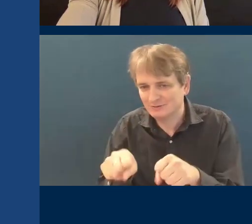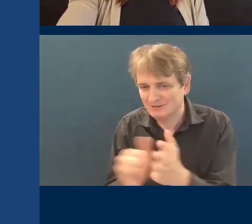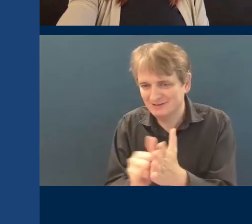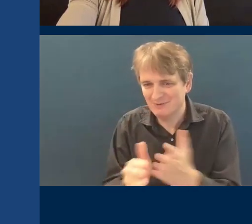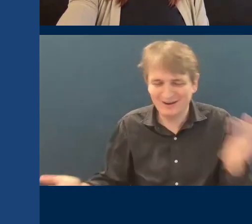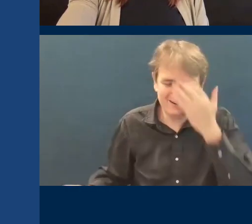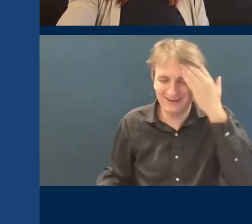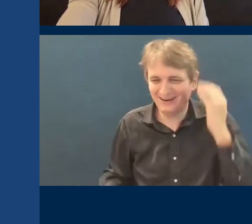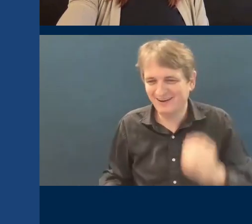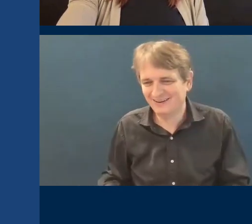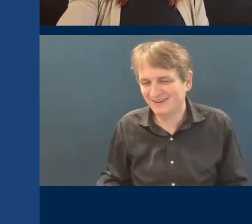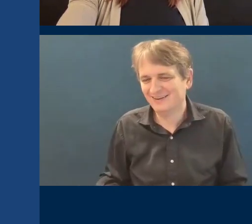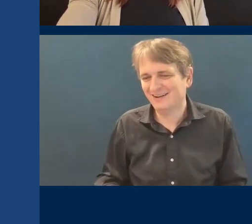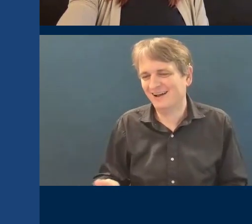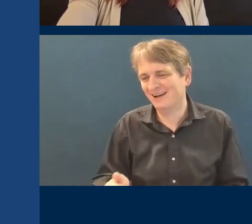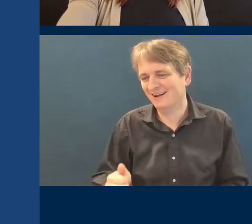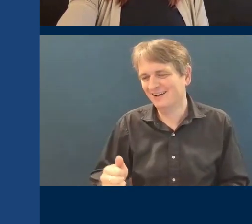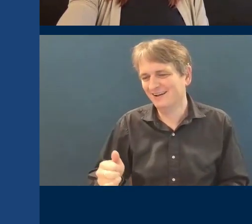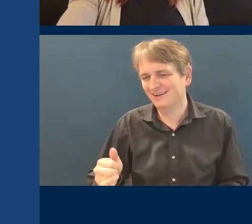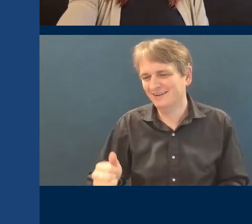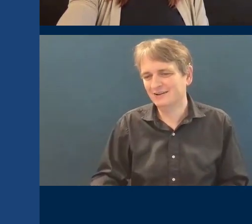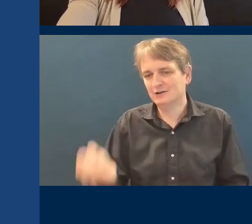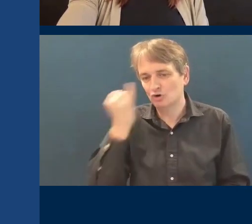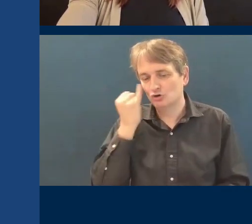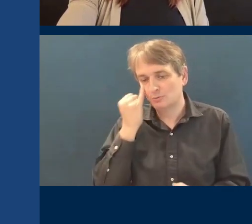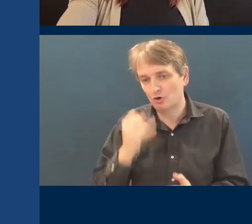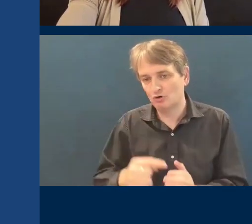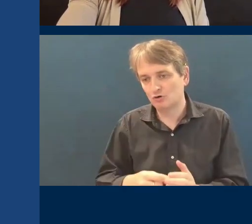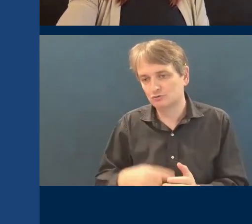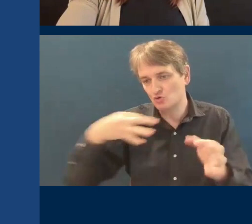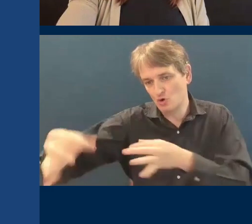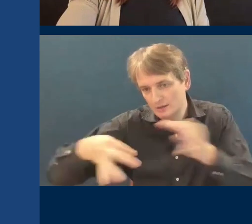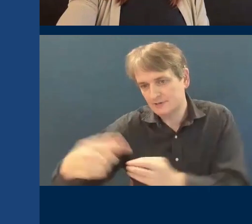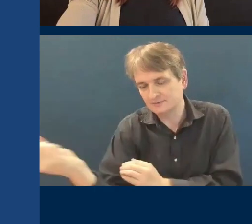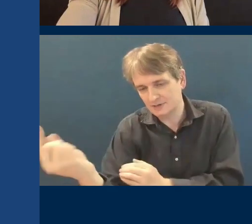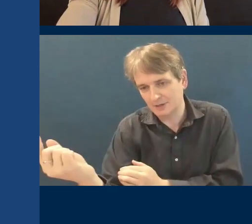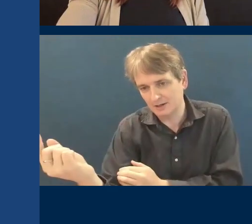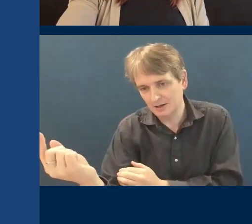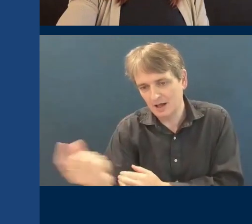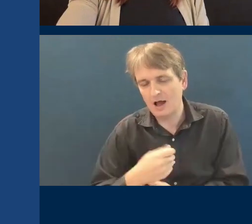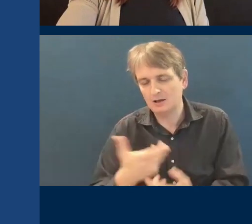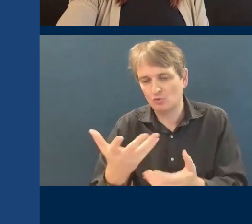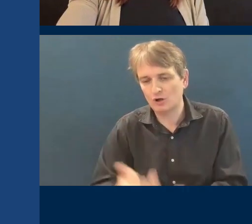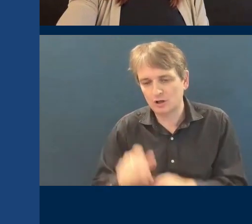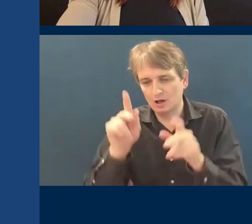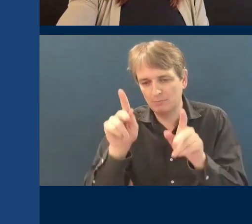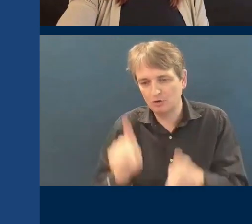So it's just not possible to take in everything at the same time. So if you're describing something,